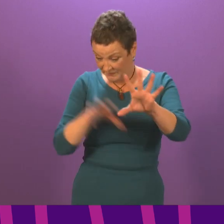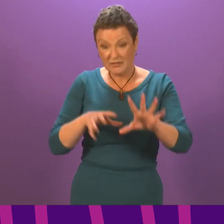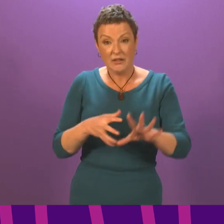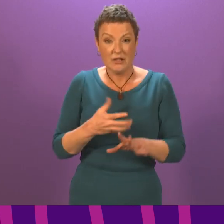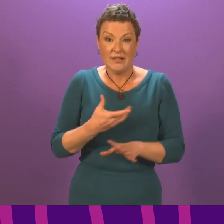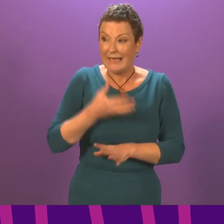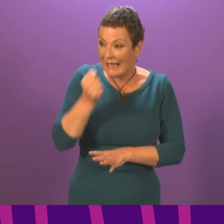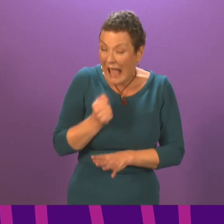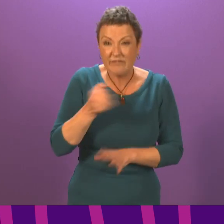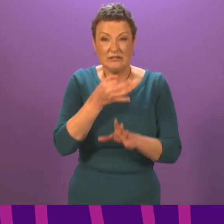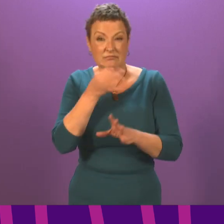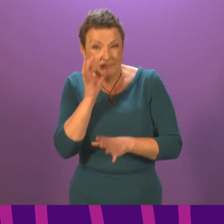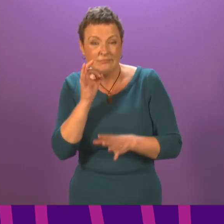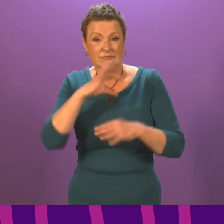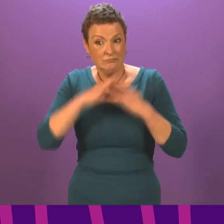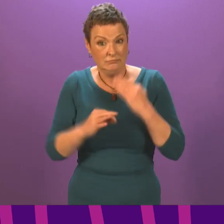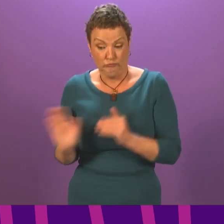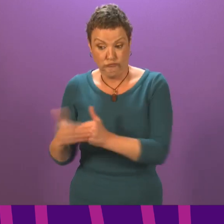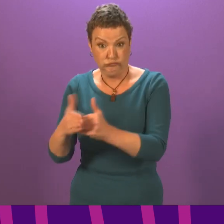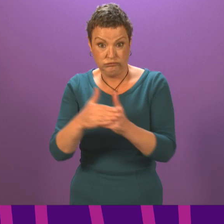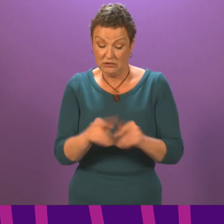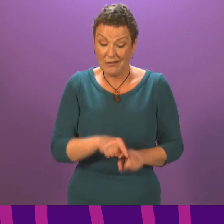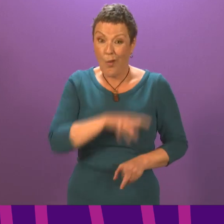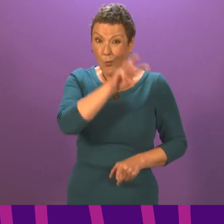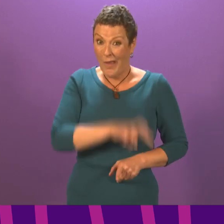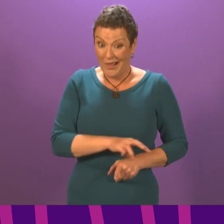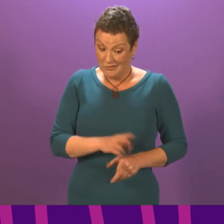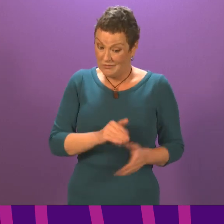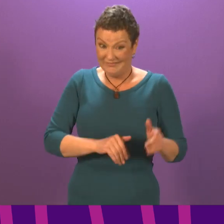is now under restrictions that are similar to our level 3. Further afield, many countries